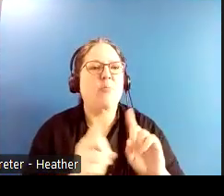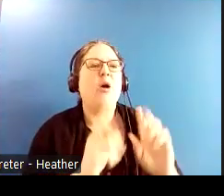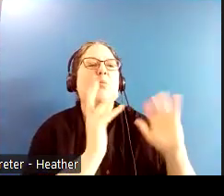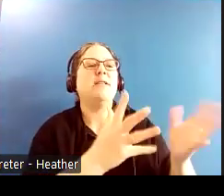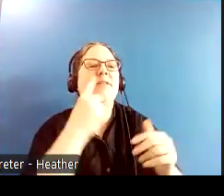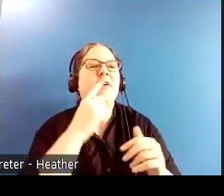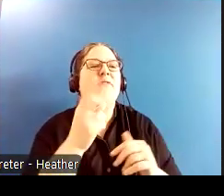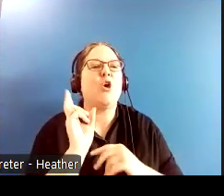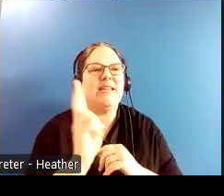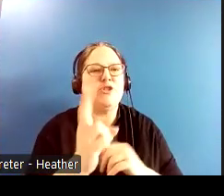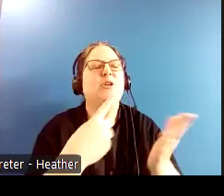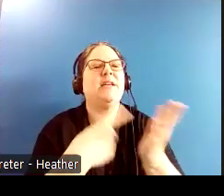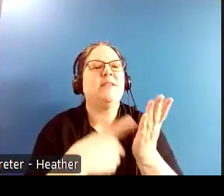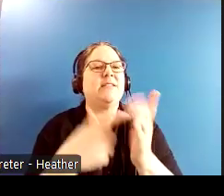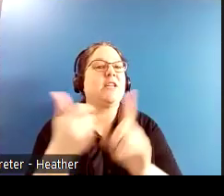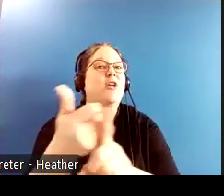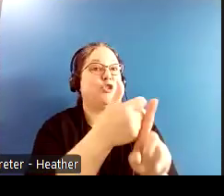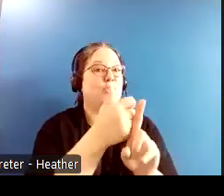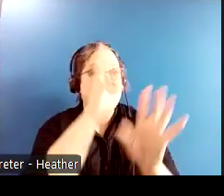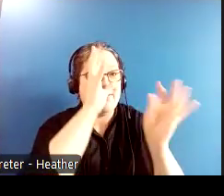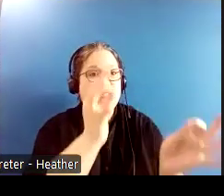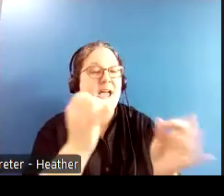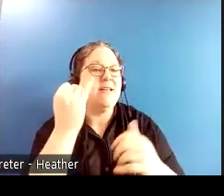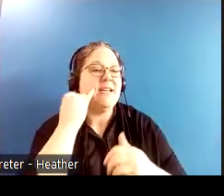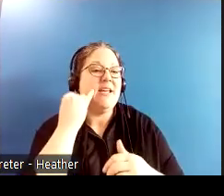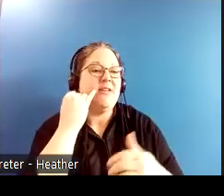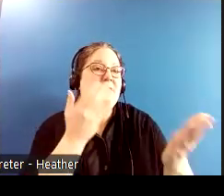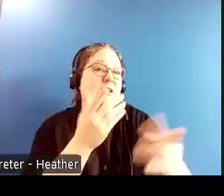uh, and you can discuss amongst yourselves whether whether you think Kettle was right or wrong.